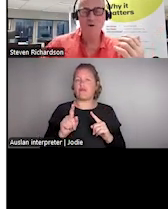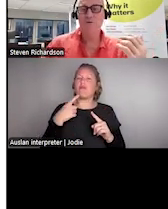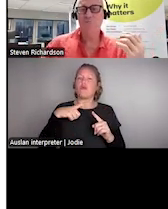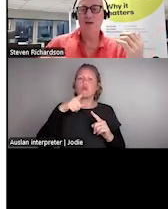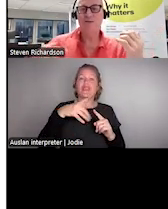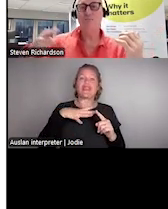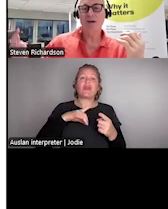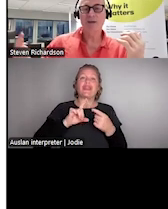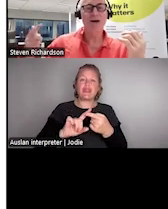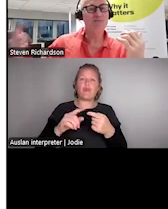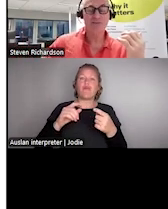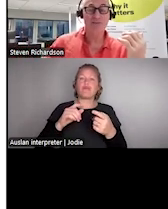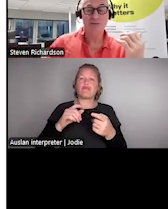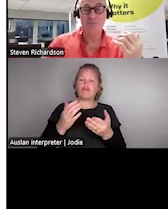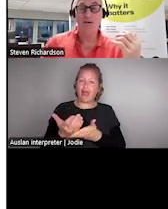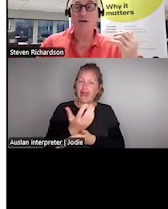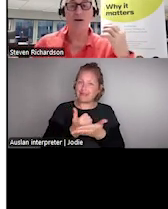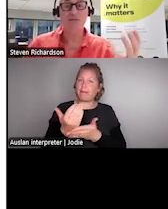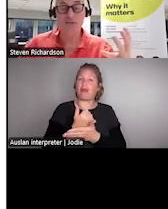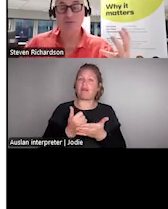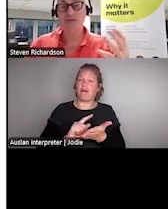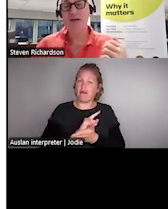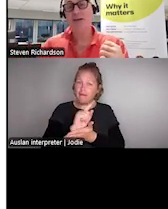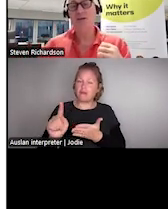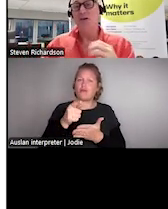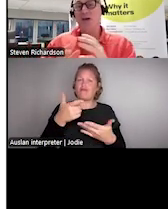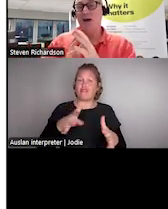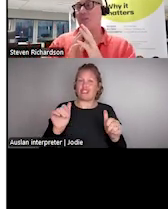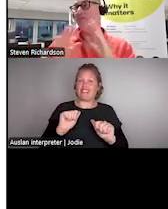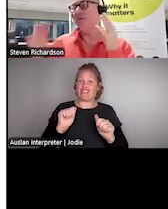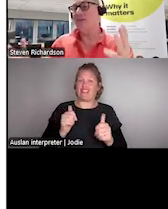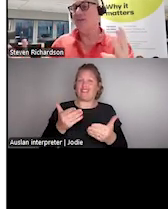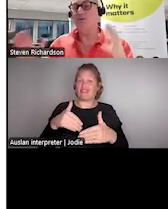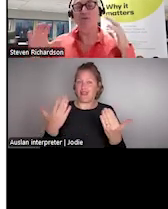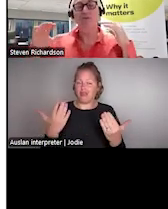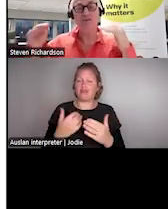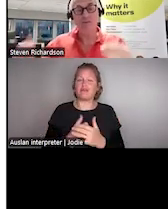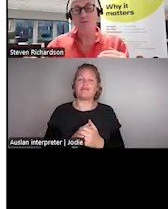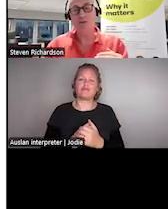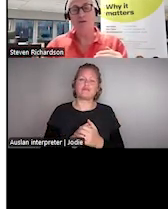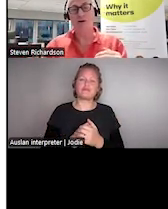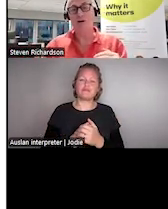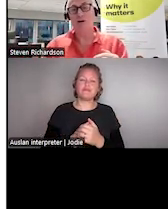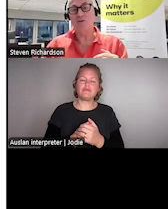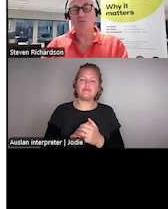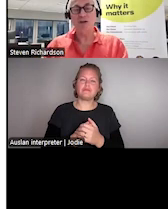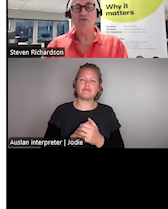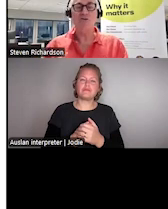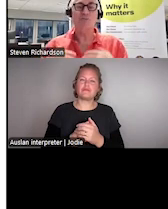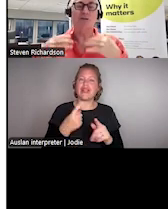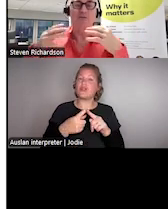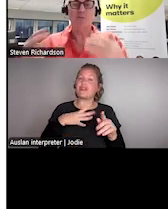on raising money after the Giving Day. Apart from anything else, deepening your relationships, doing